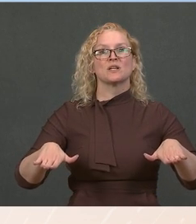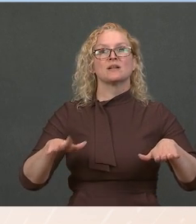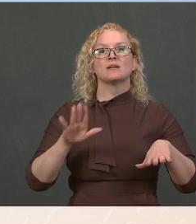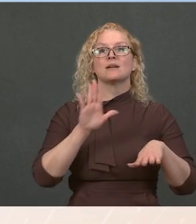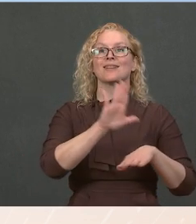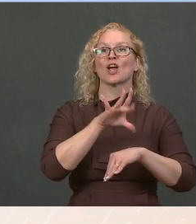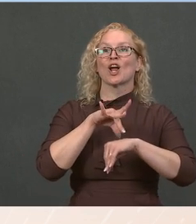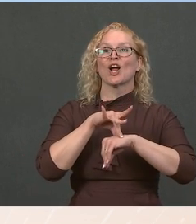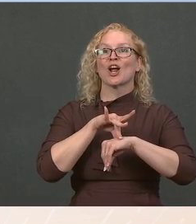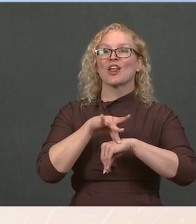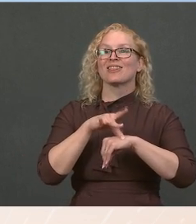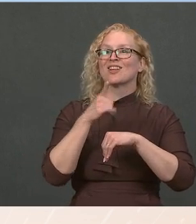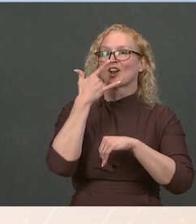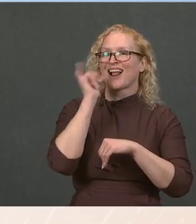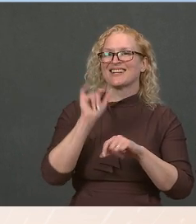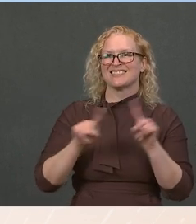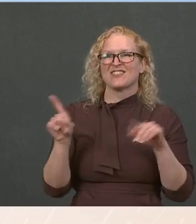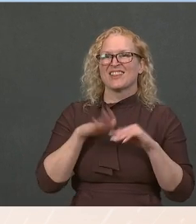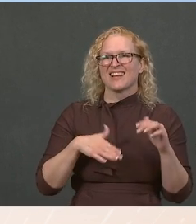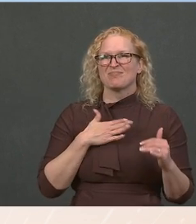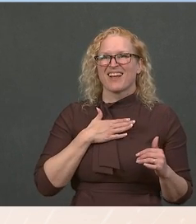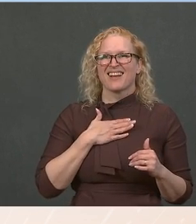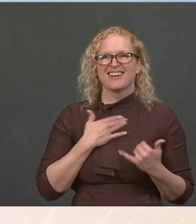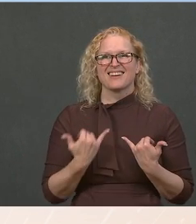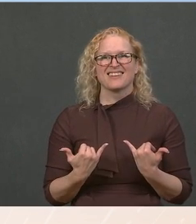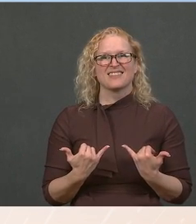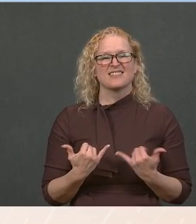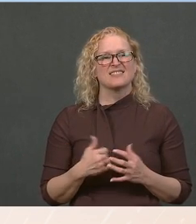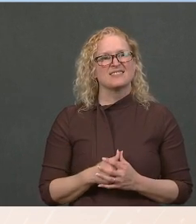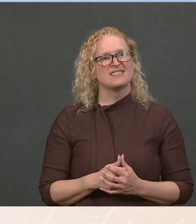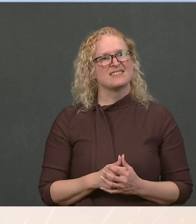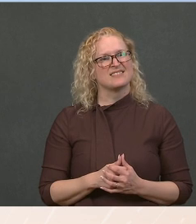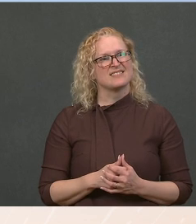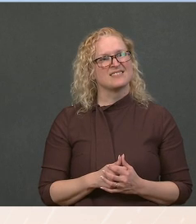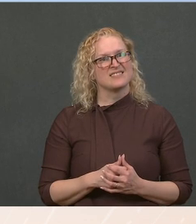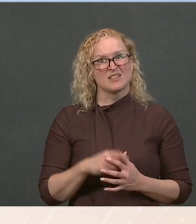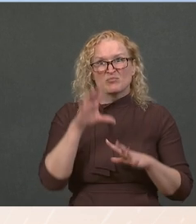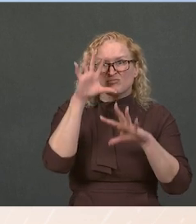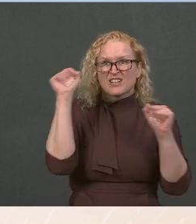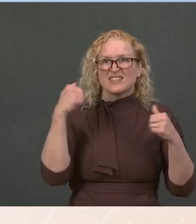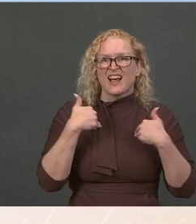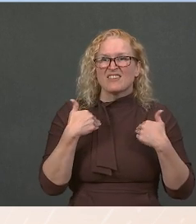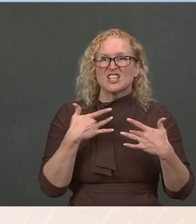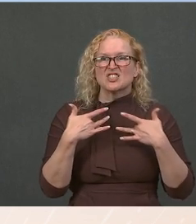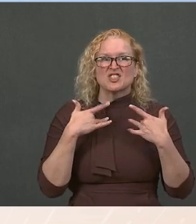Is he concerned that it -- with the -- that we're not going to be able to at all mitigate